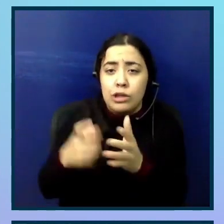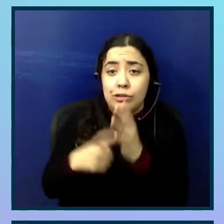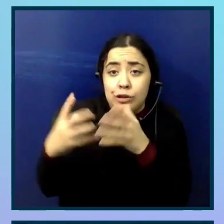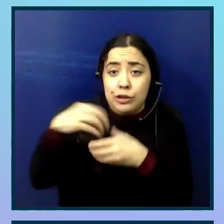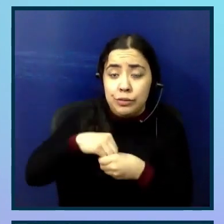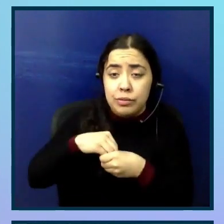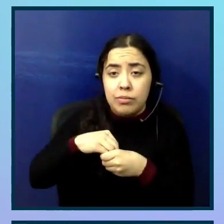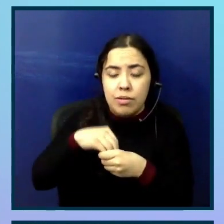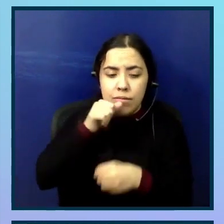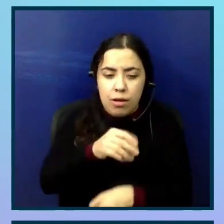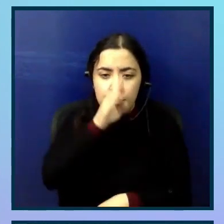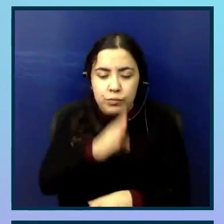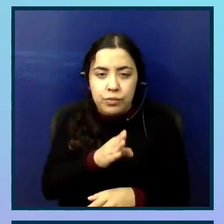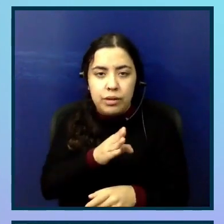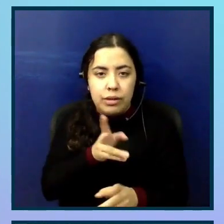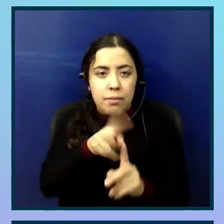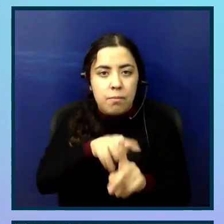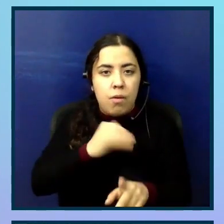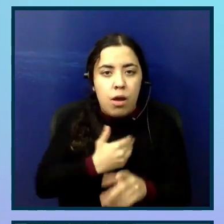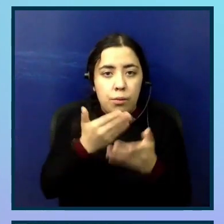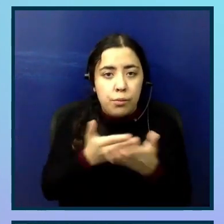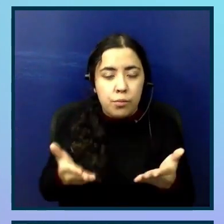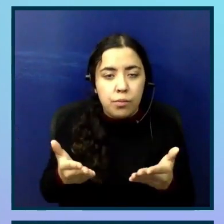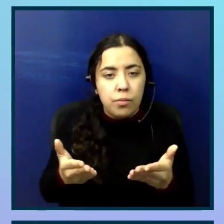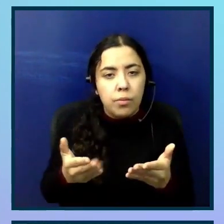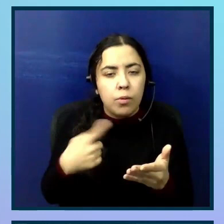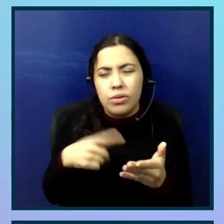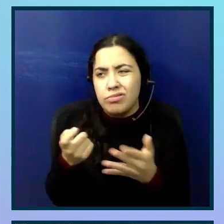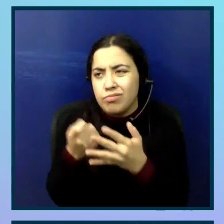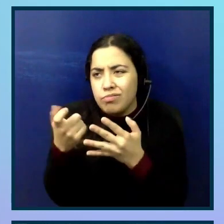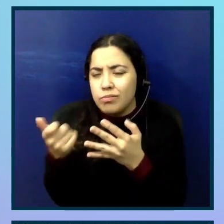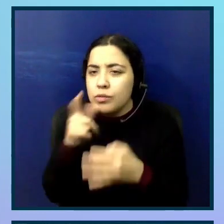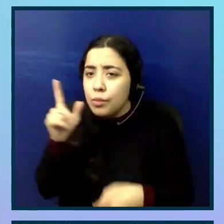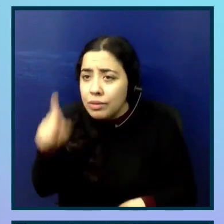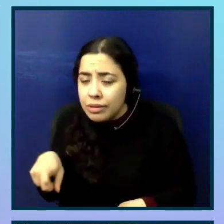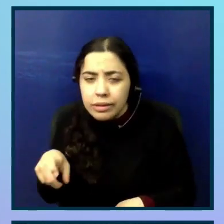We also updated the language so that it felt a little bit clearer and more legible,